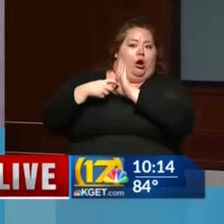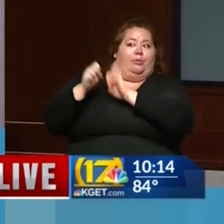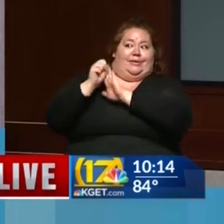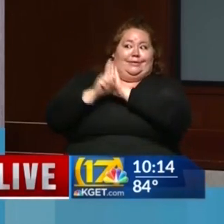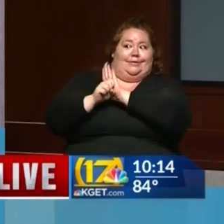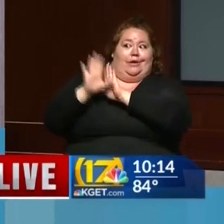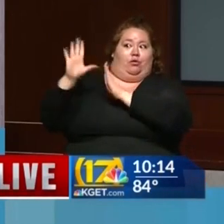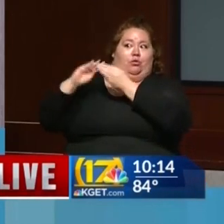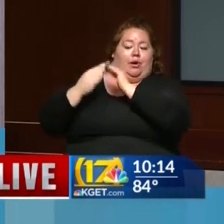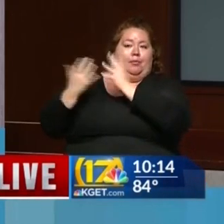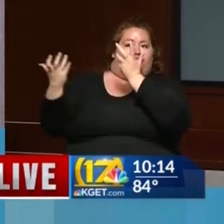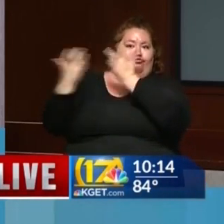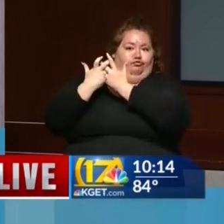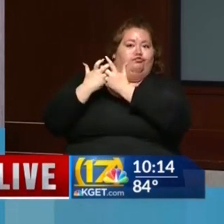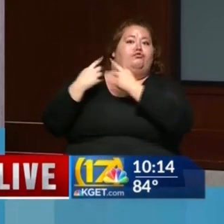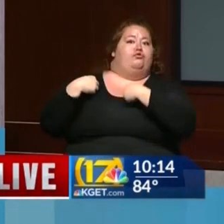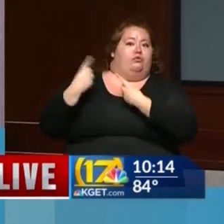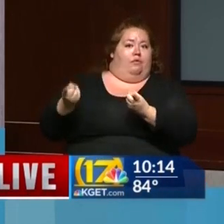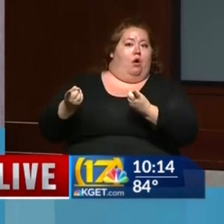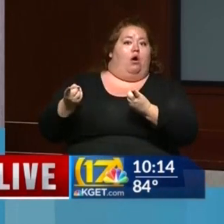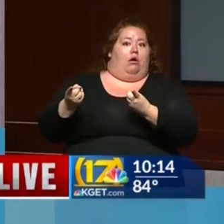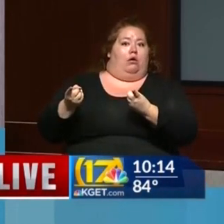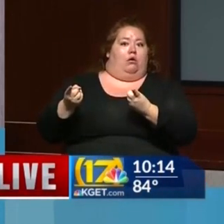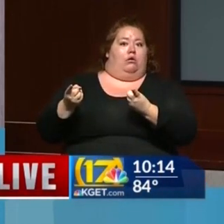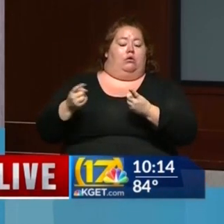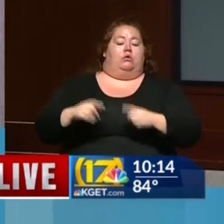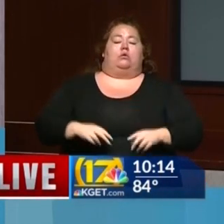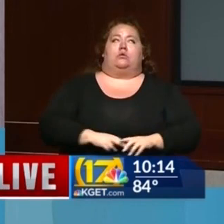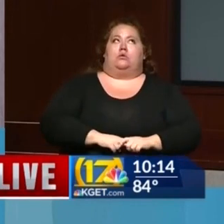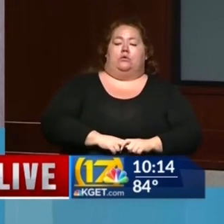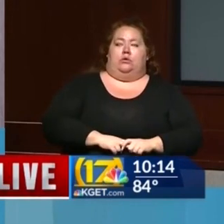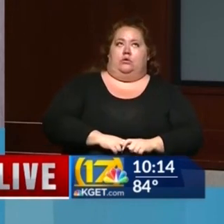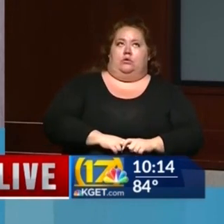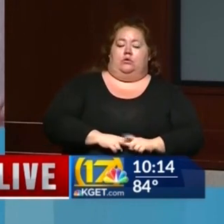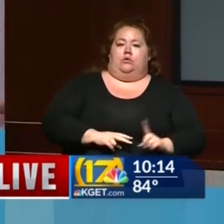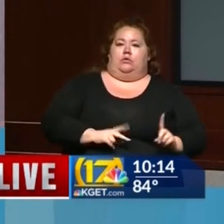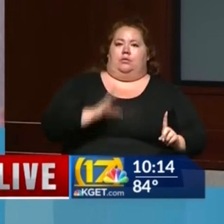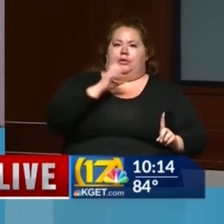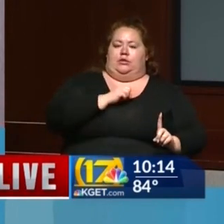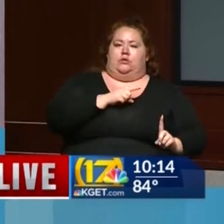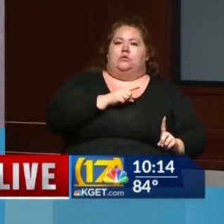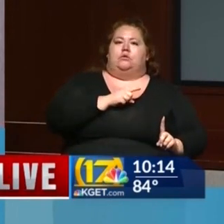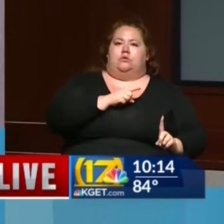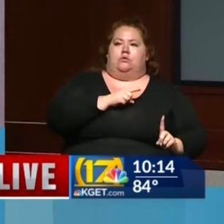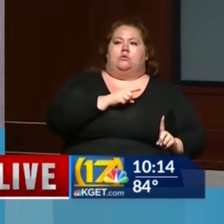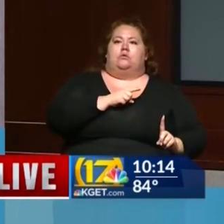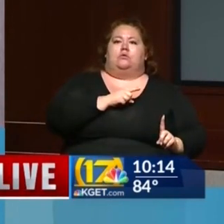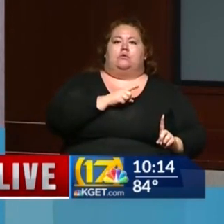IN FACT WE WERE MEETING RED TIER REQUIREMENTS YESTERDAY.